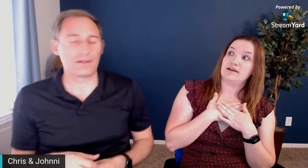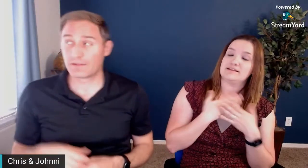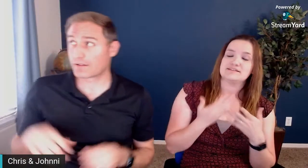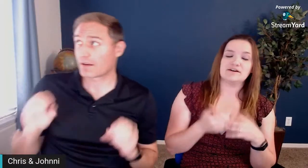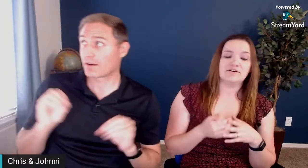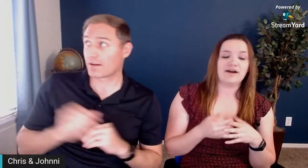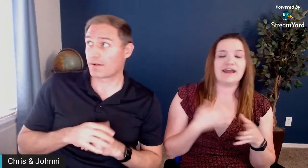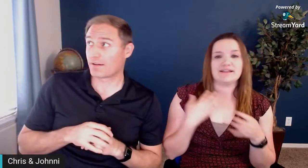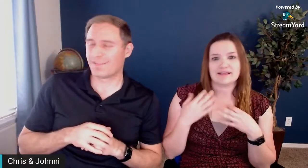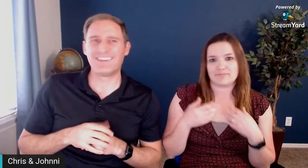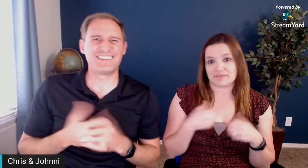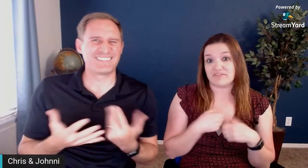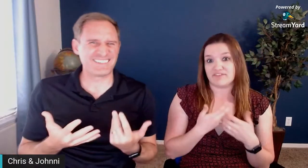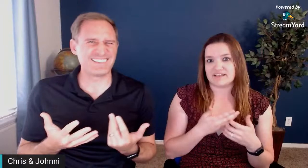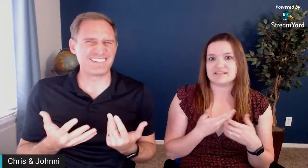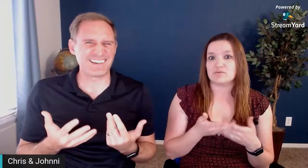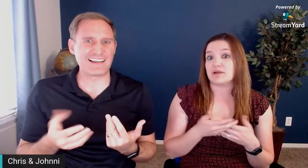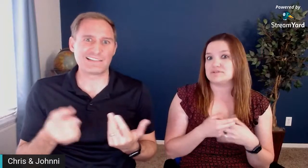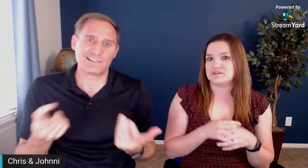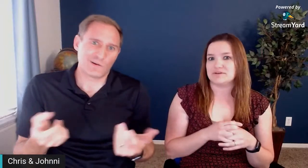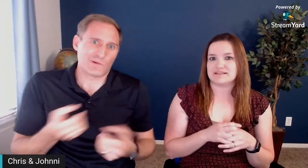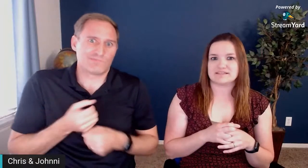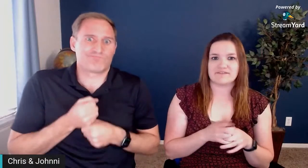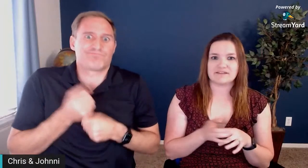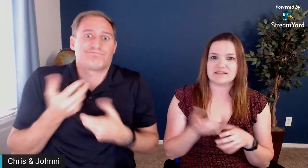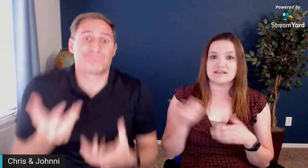and so i had to like confess like what i was doing and stuff and